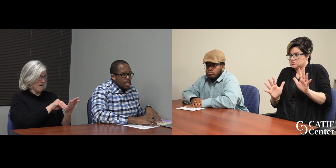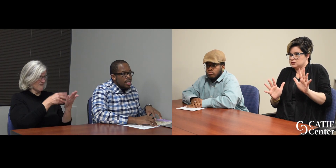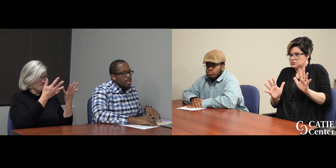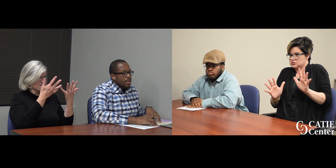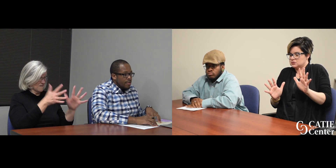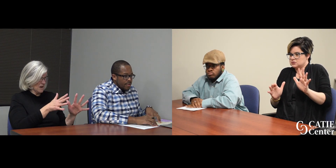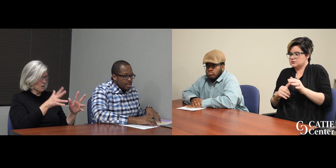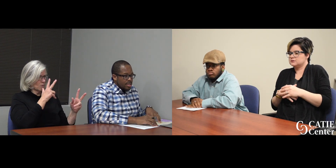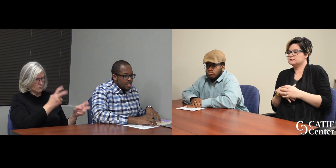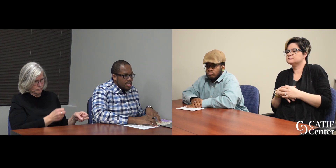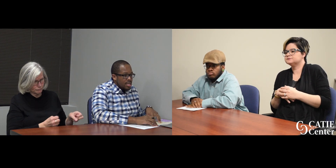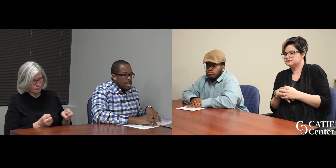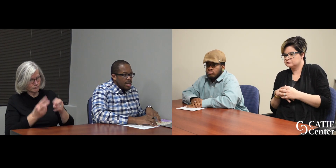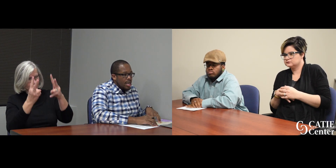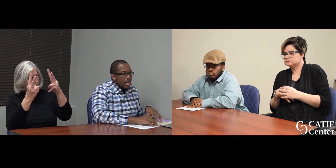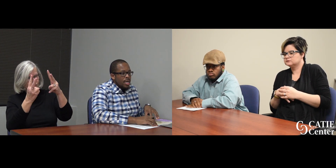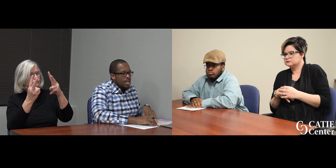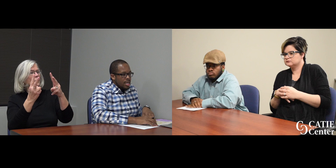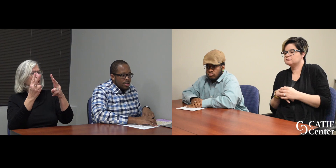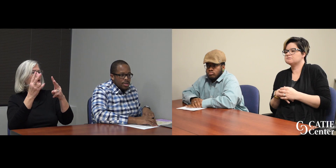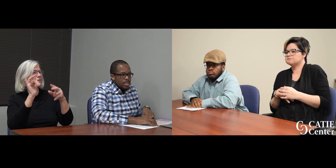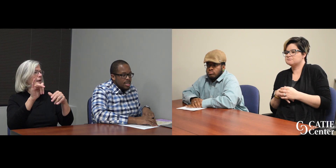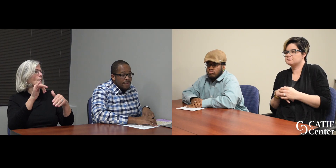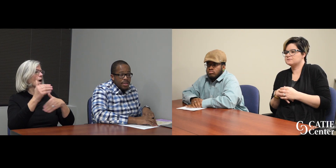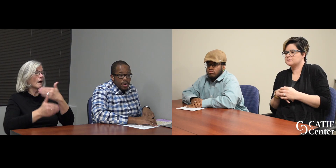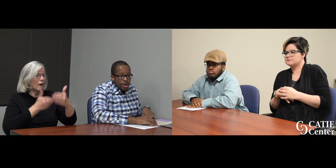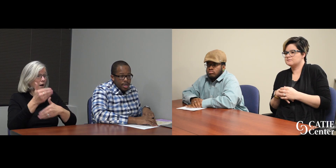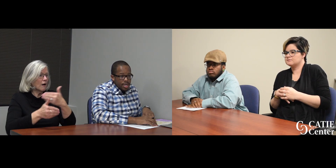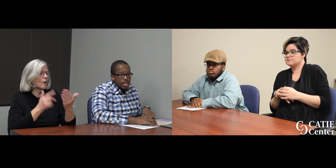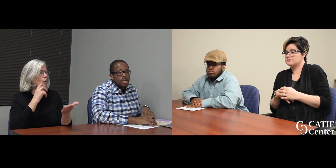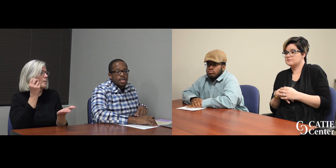then you can get the benefits, and the increases, if there are any.